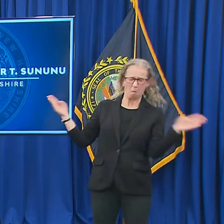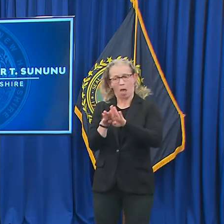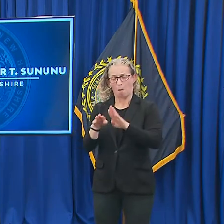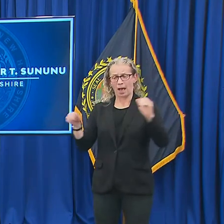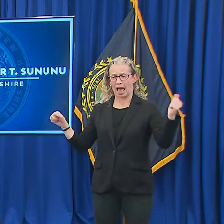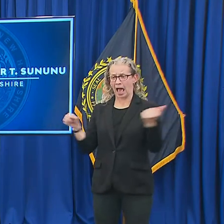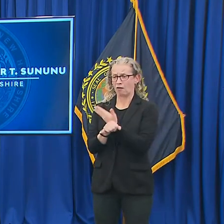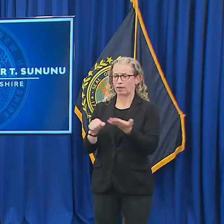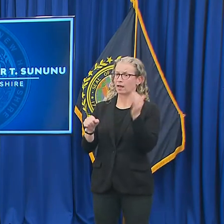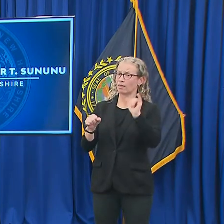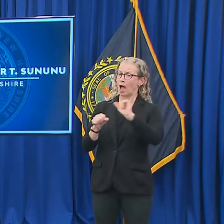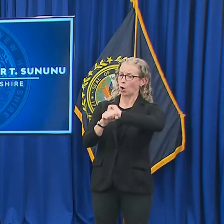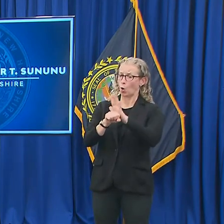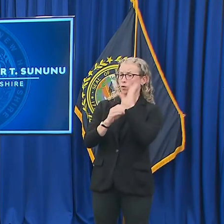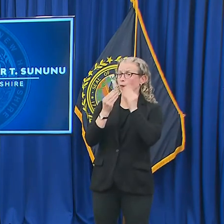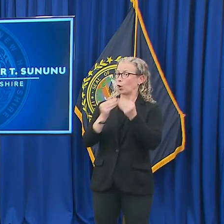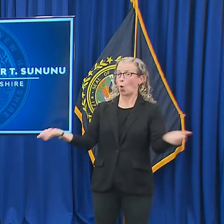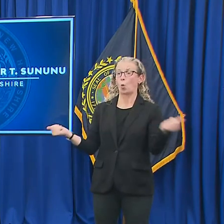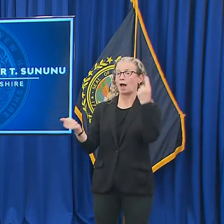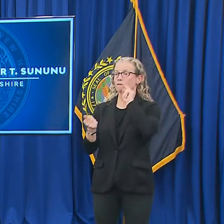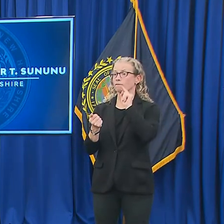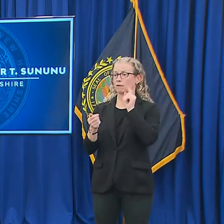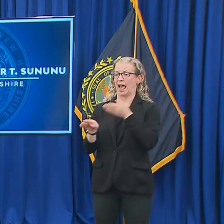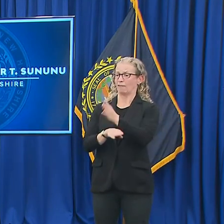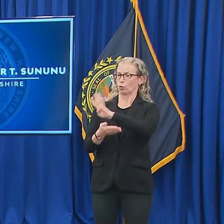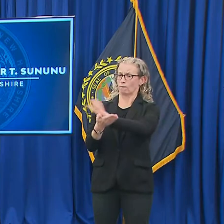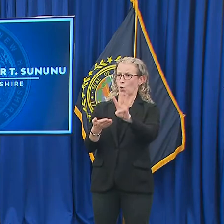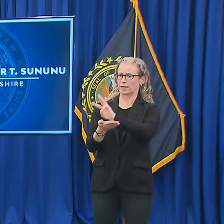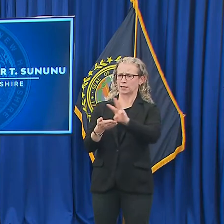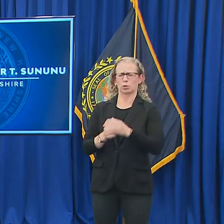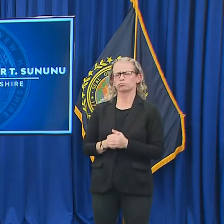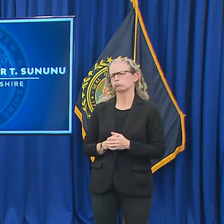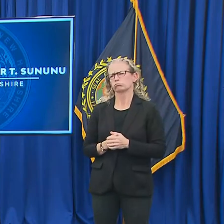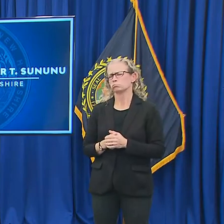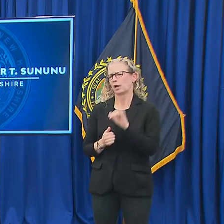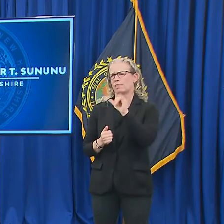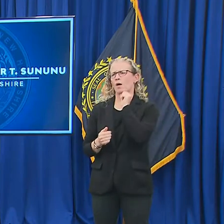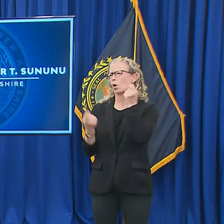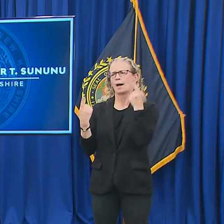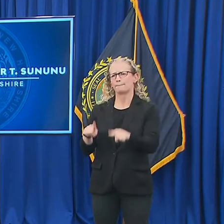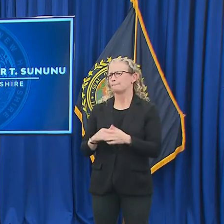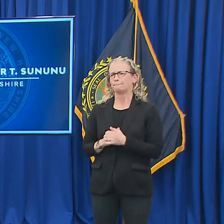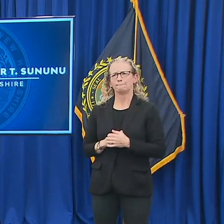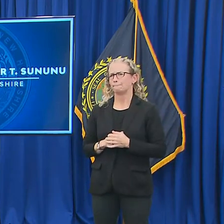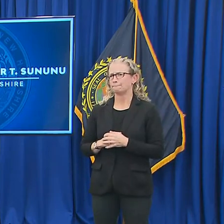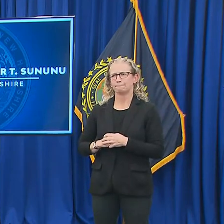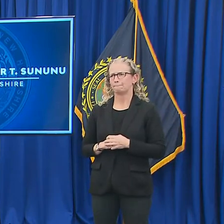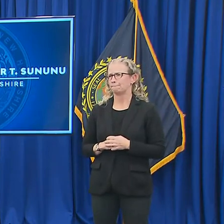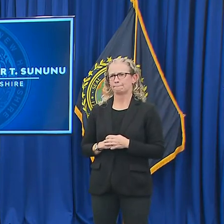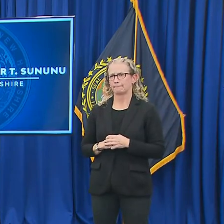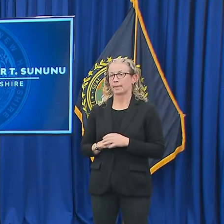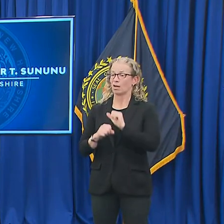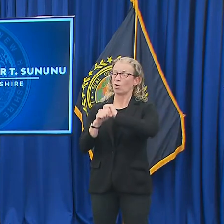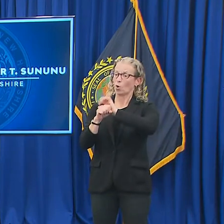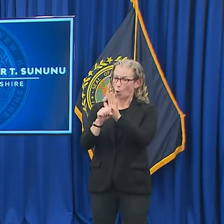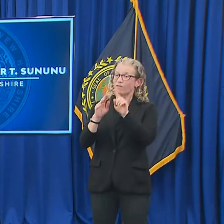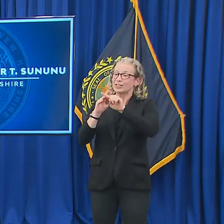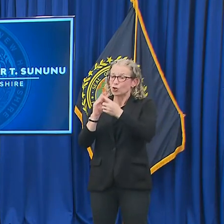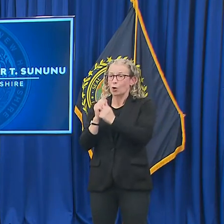for nine months, we've got some of the best and brightest people that have driven our success. We know how to do this a lot better than a single big government top down